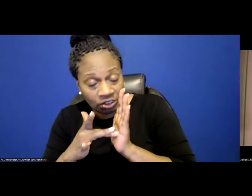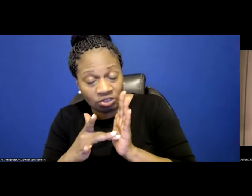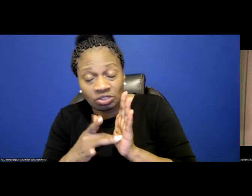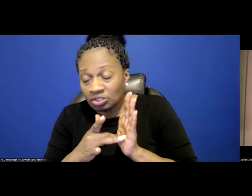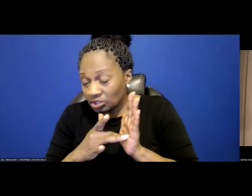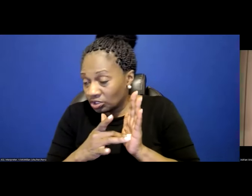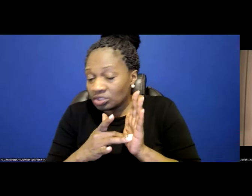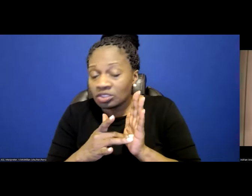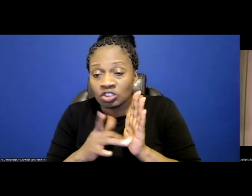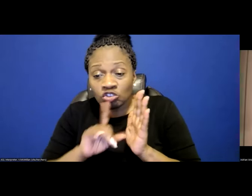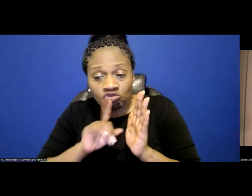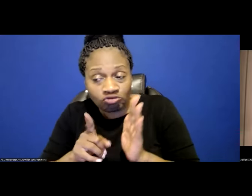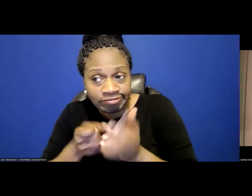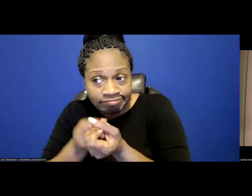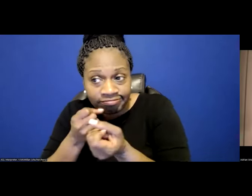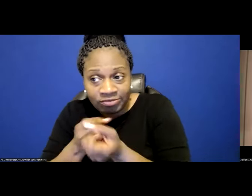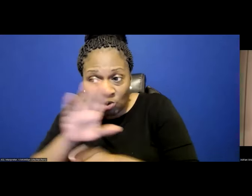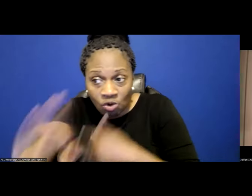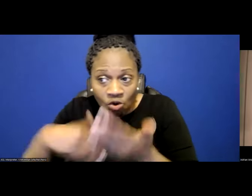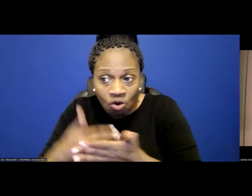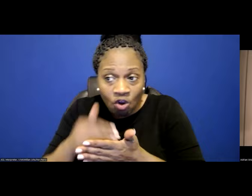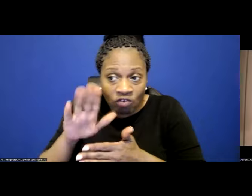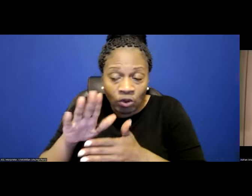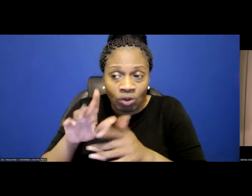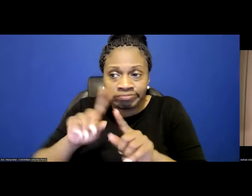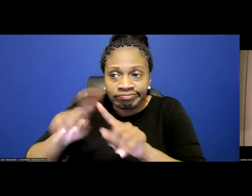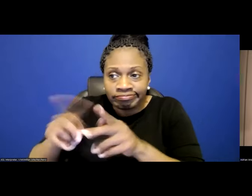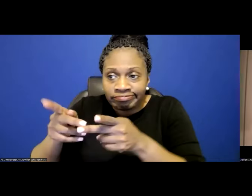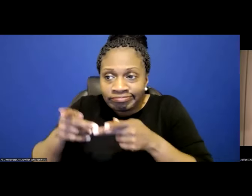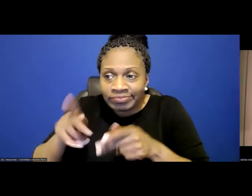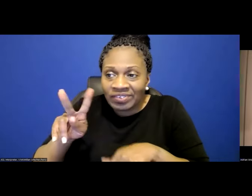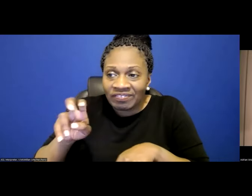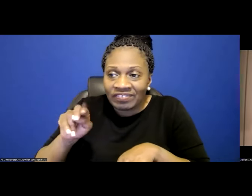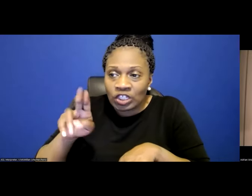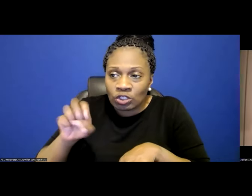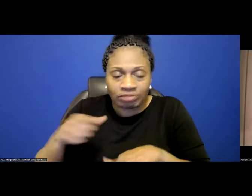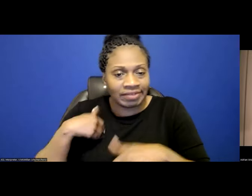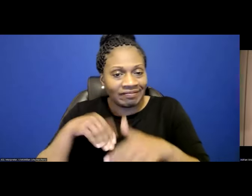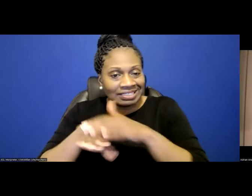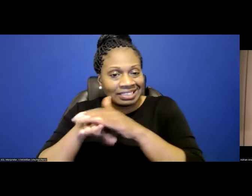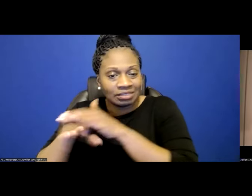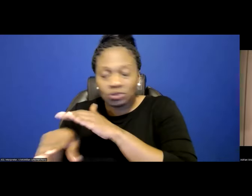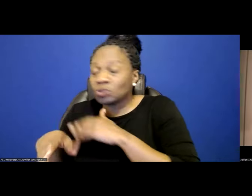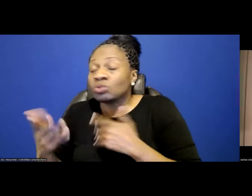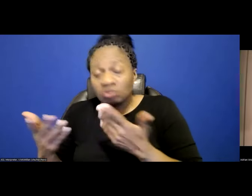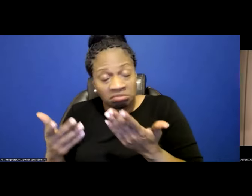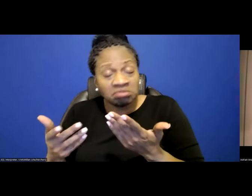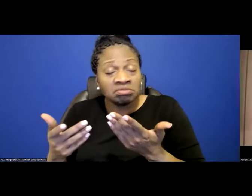that all your venues are accessible. I mean, even on meetings like this,